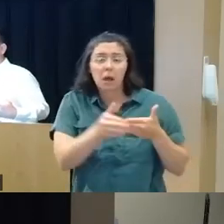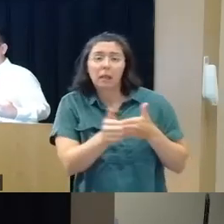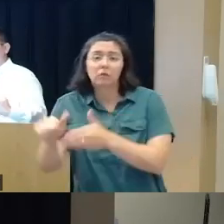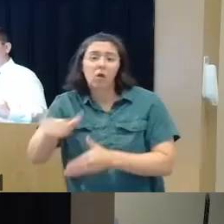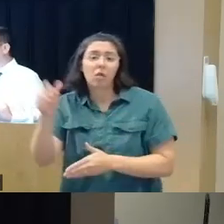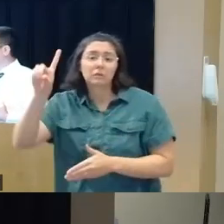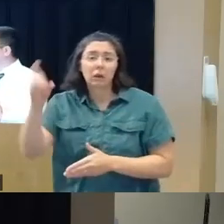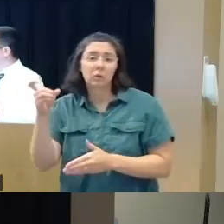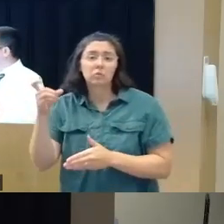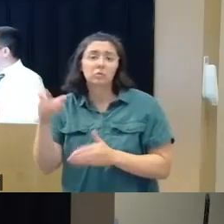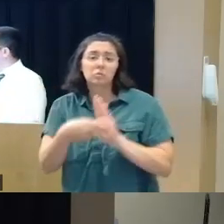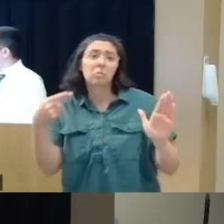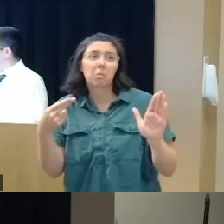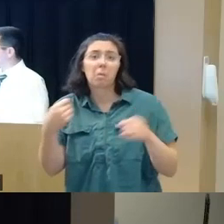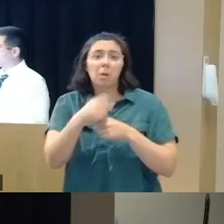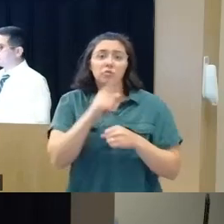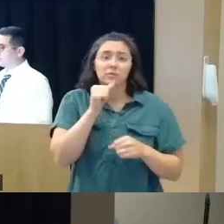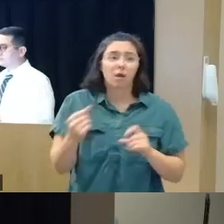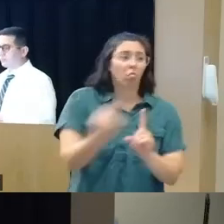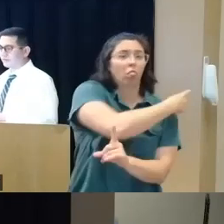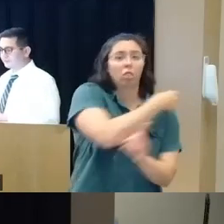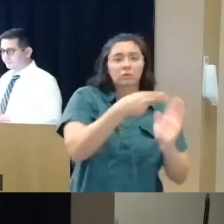diagnosis of making that correct diagnosis and treatment is going to be really important